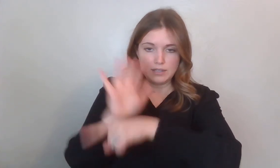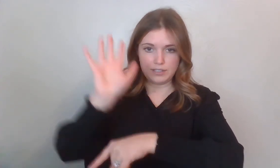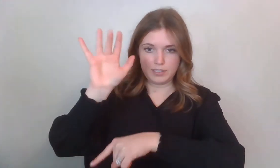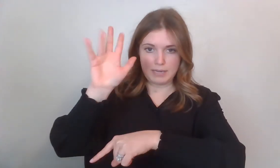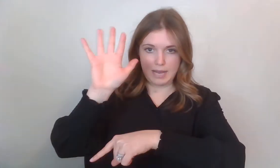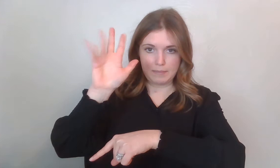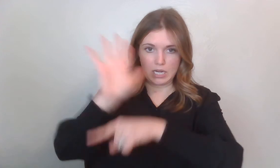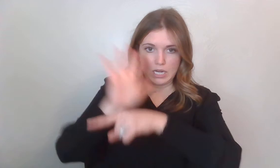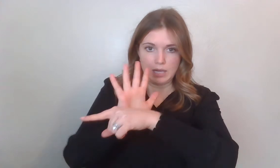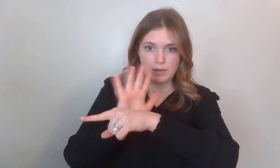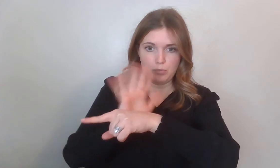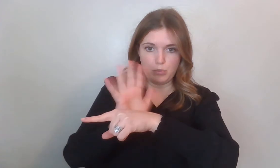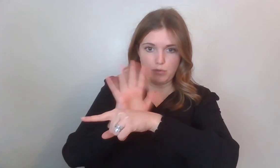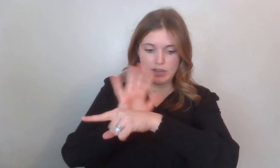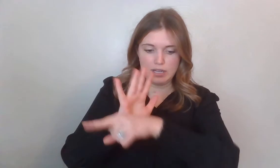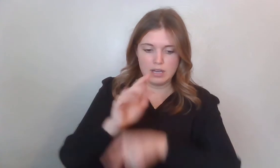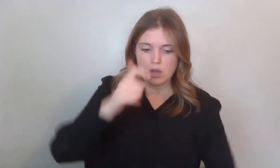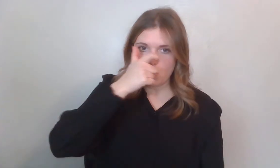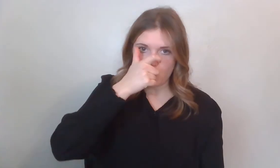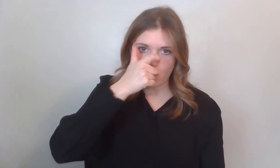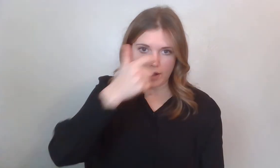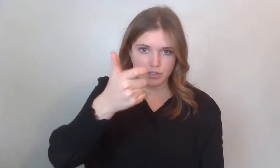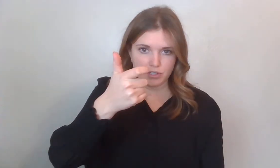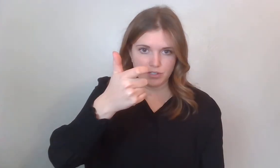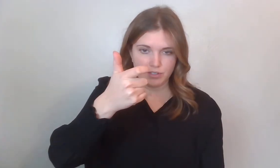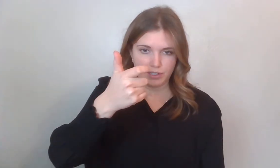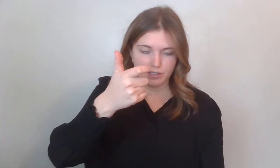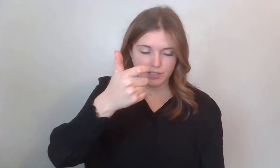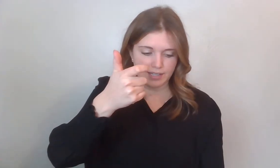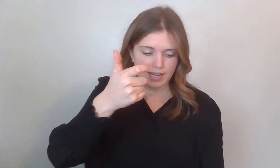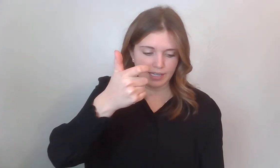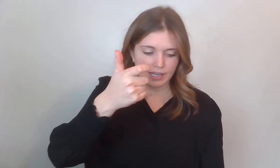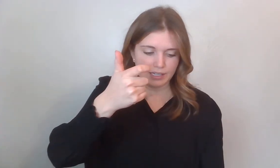This is my dominant. MOVIE WATCH There's that sign again.